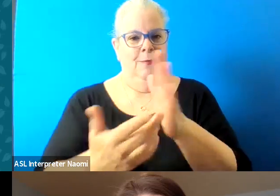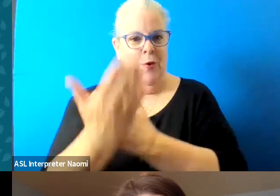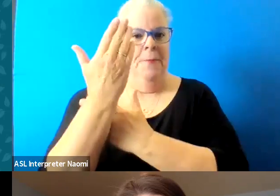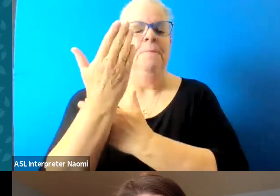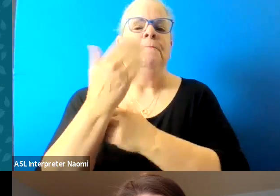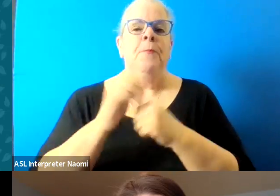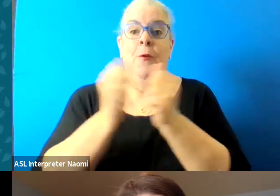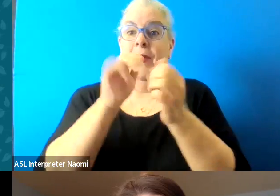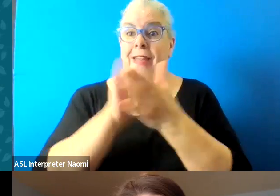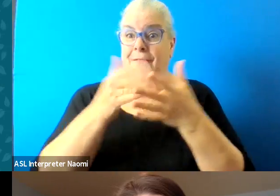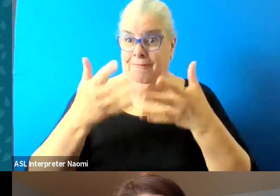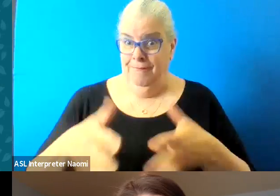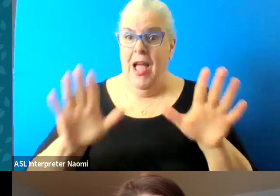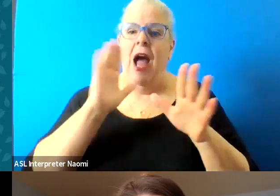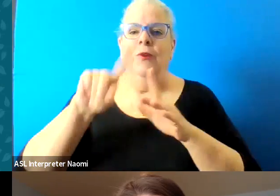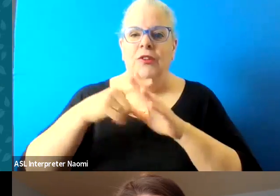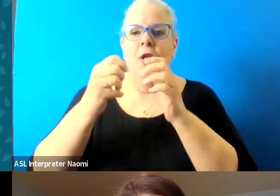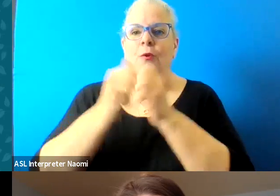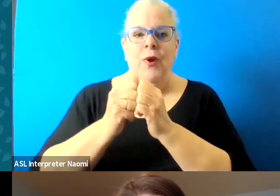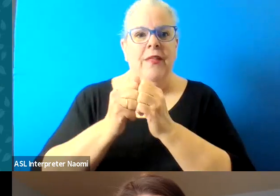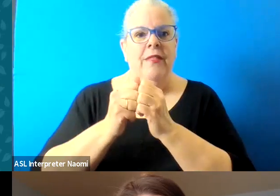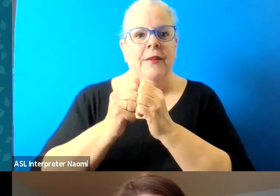So with that, I will start us off by you, Mrs. Lupia.